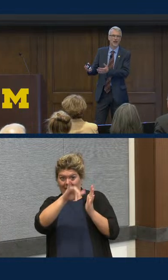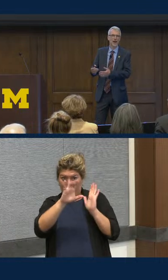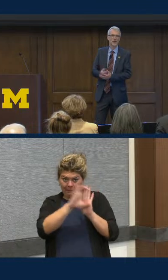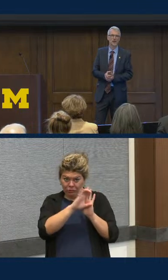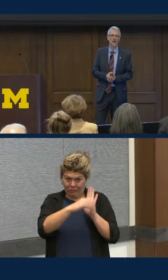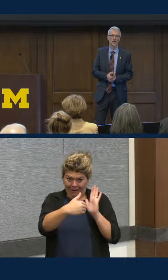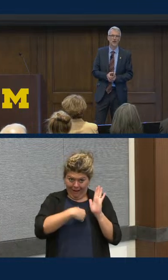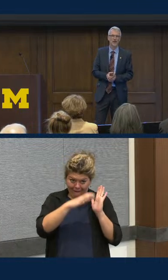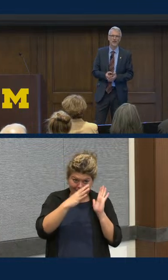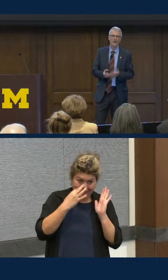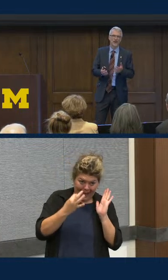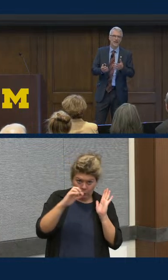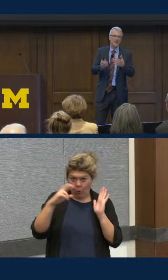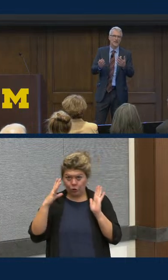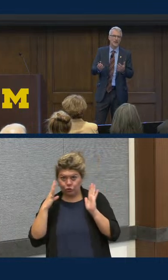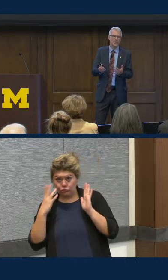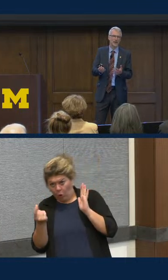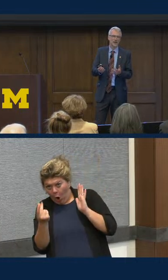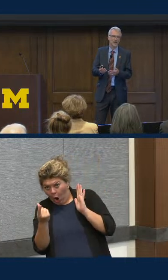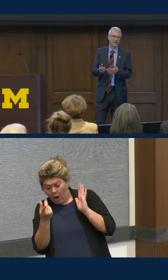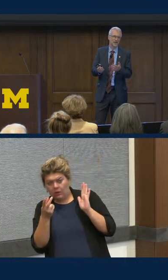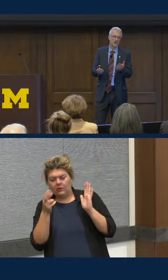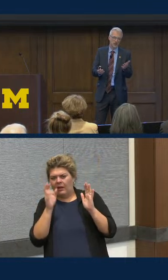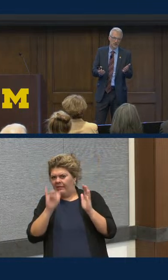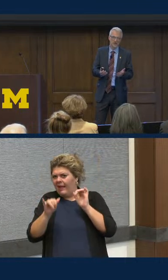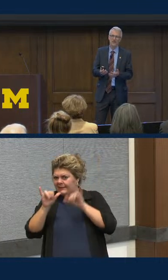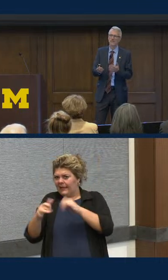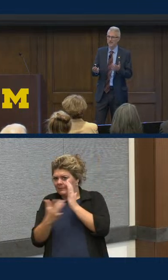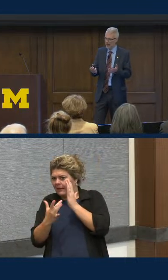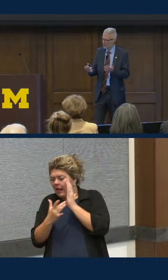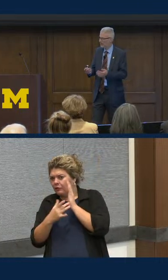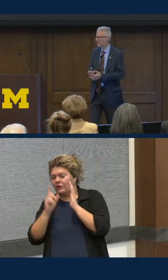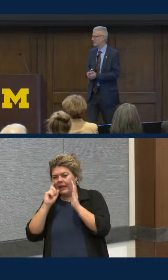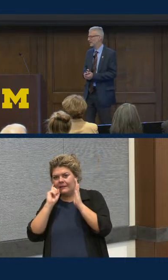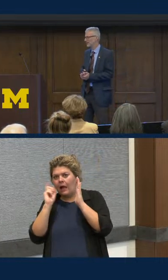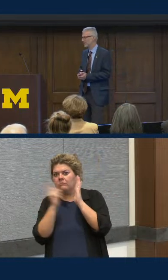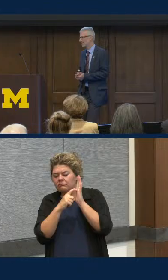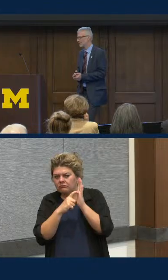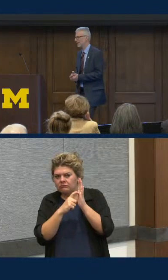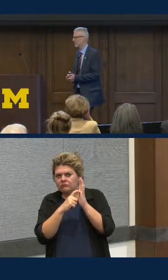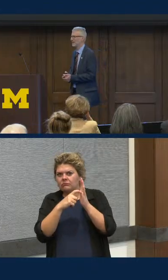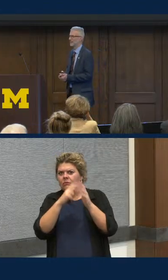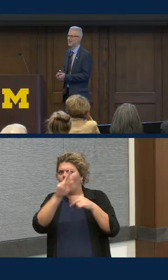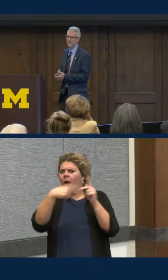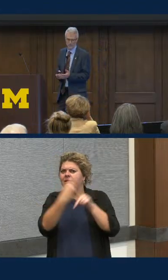dog and that same technology could be used, can be used to